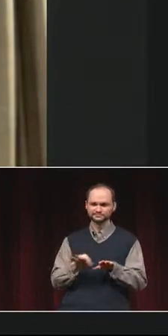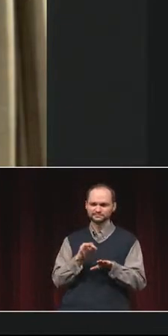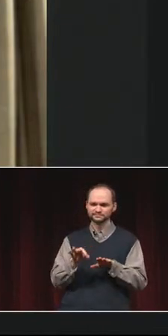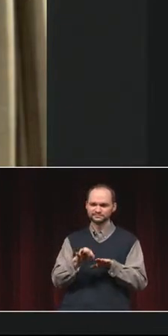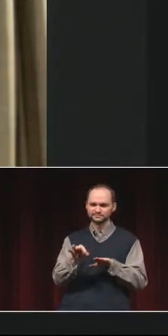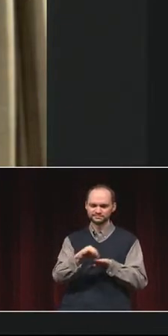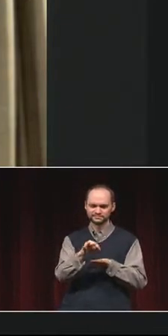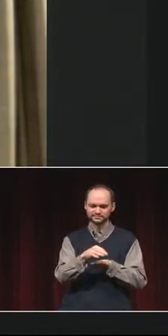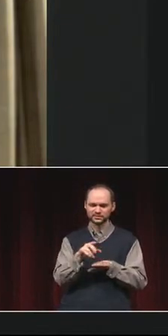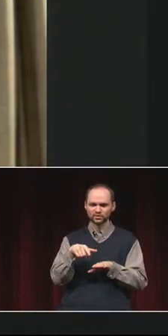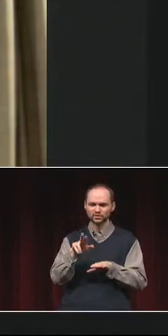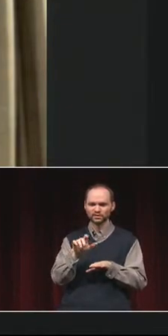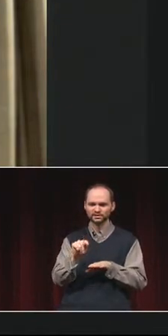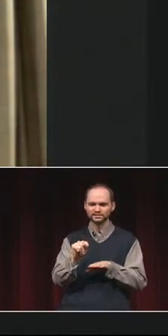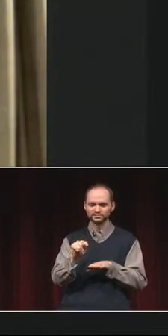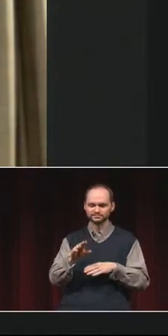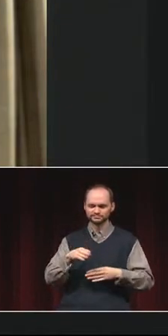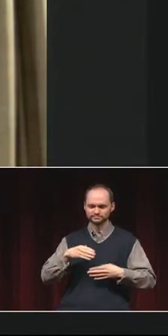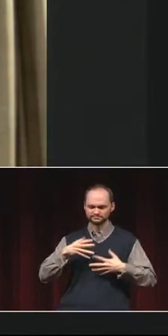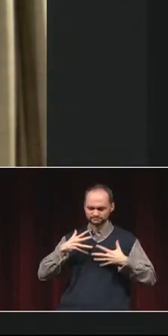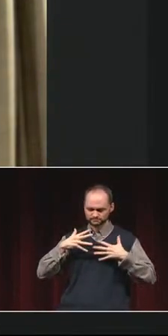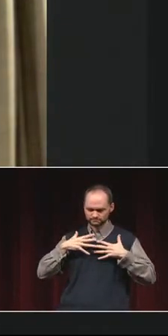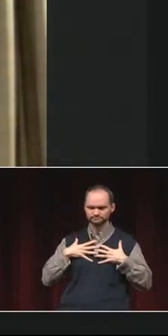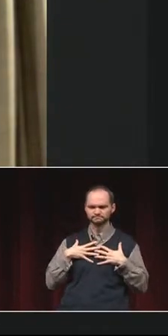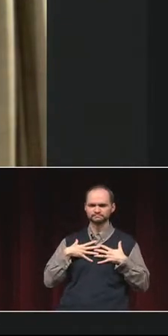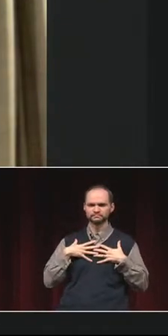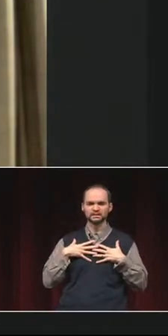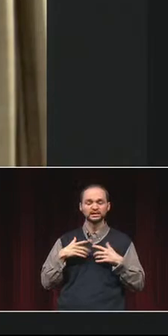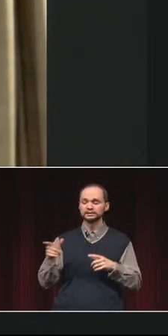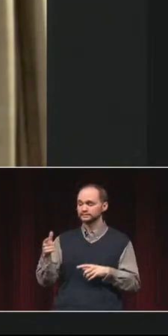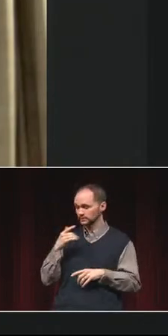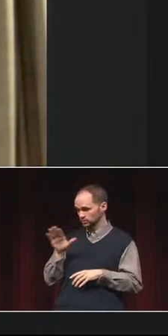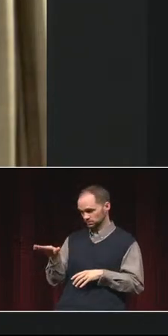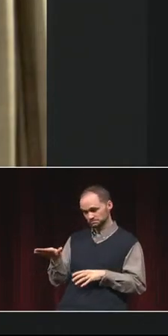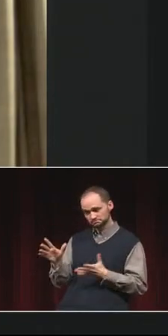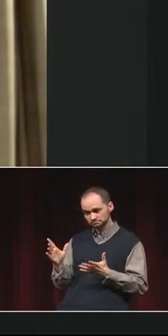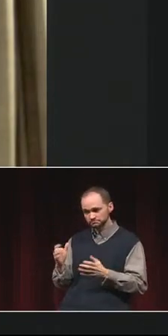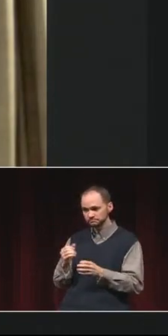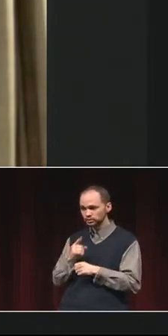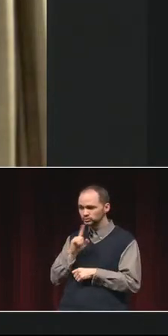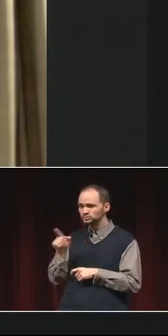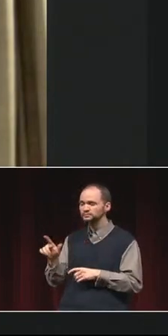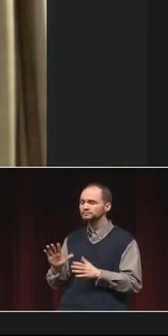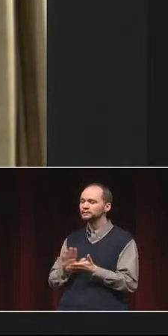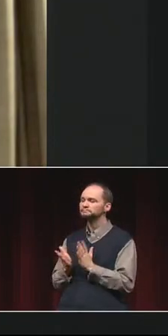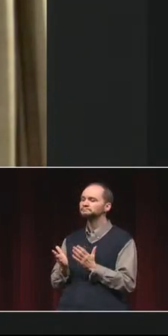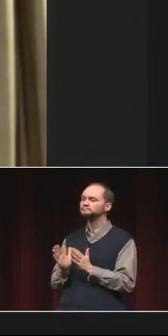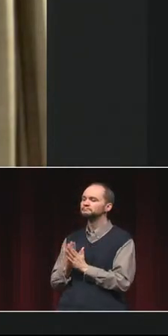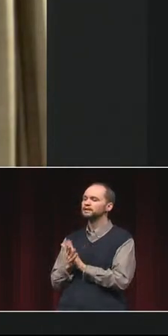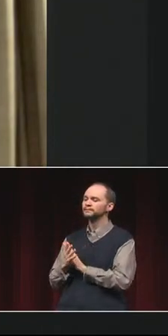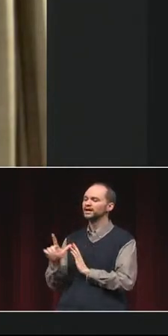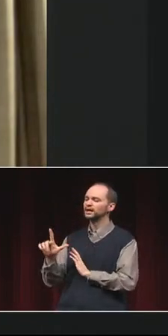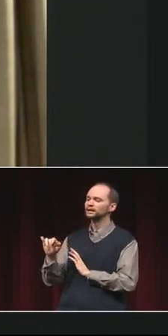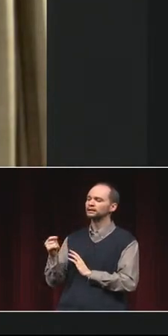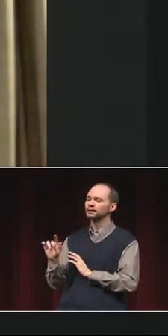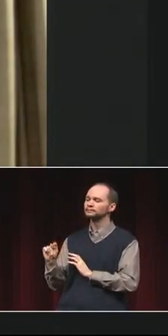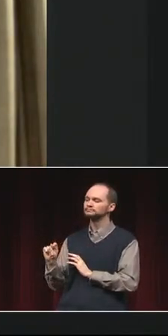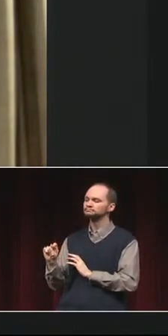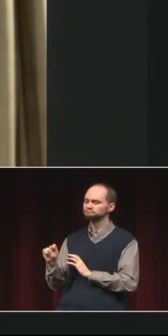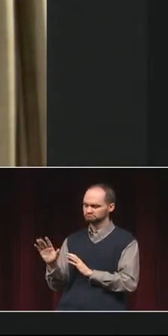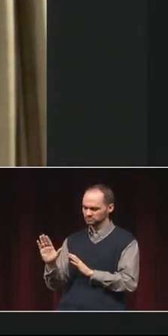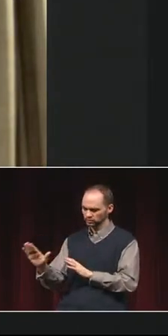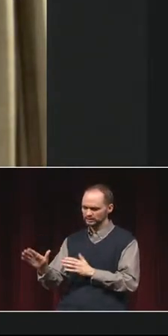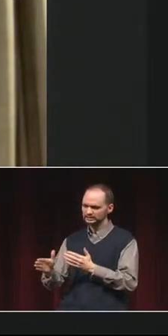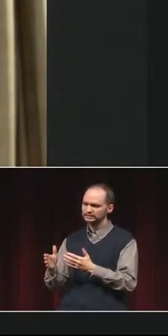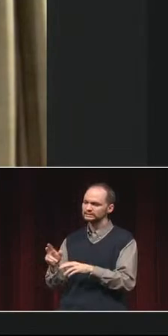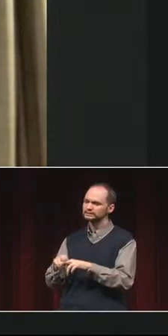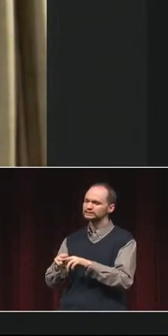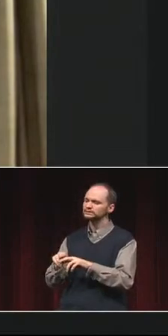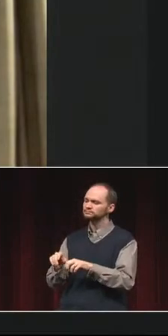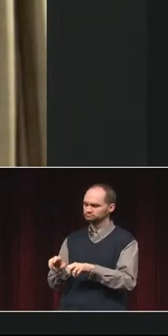The driver said y'all better make yourselves light and give up those seats. The others moved. I did